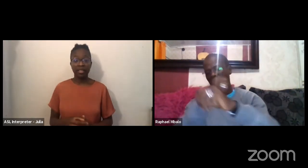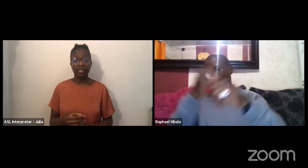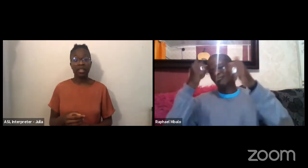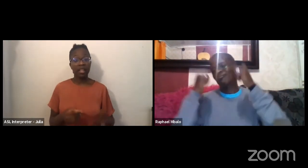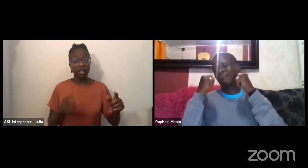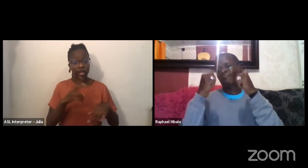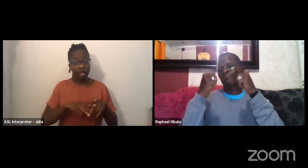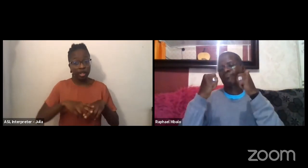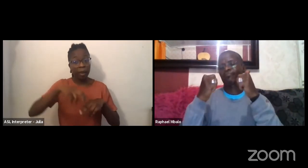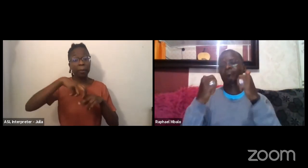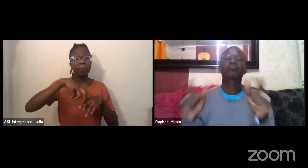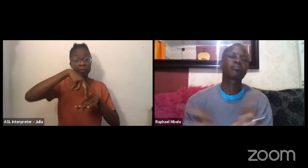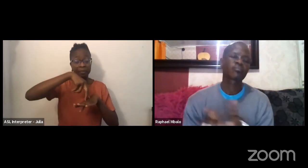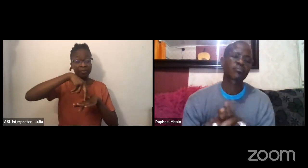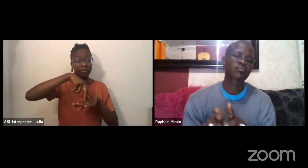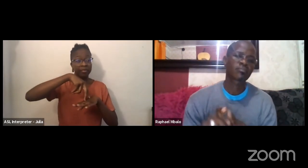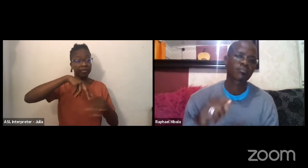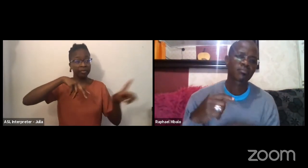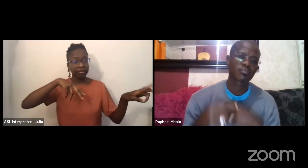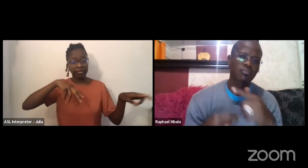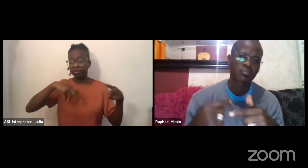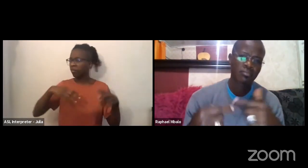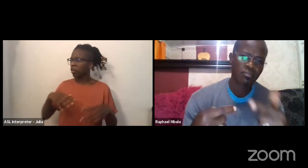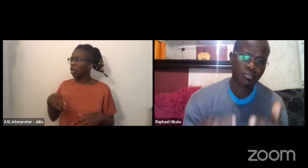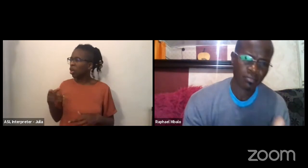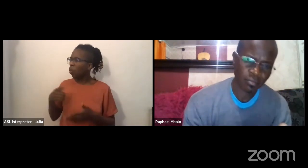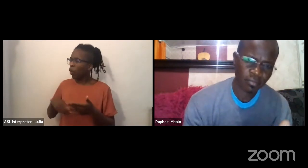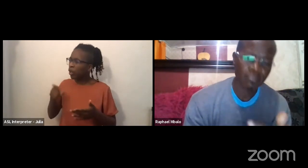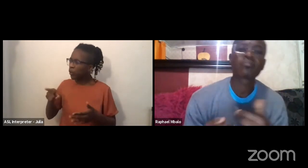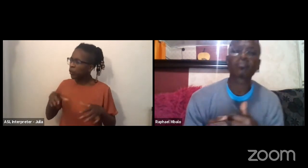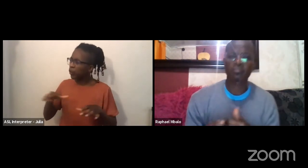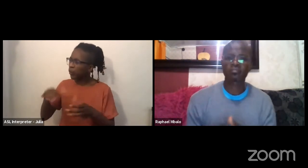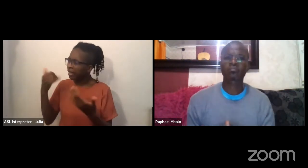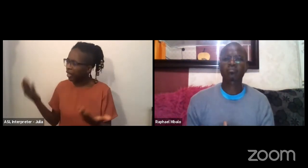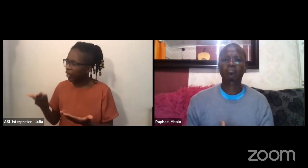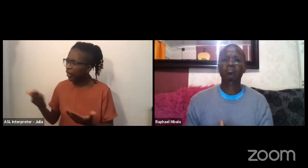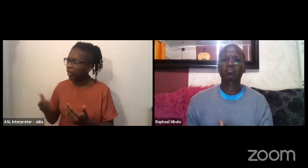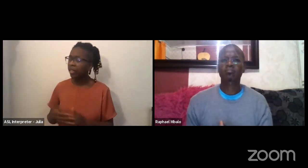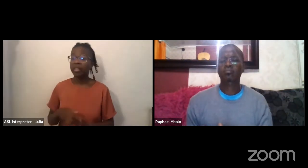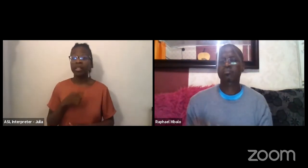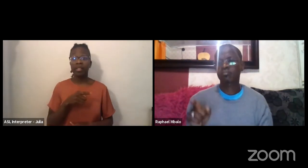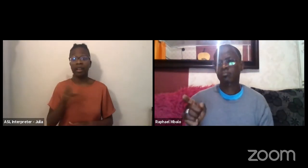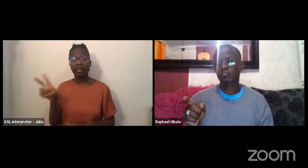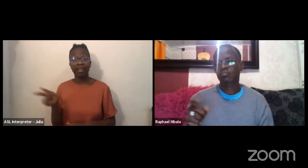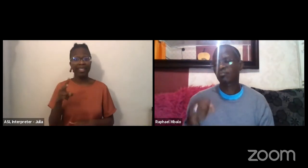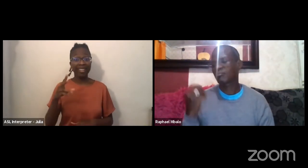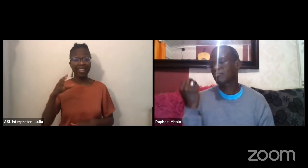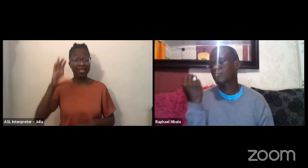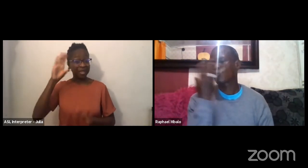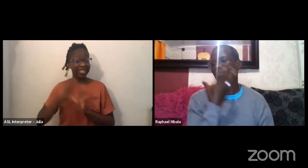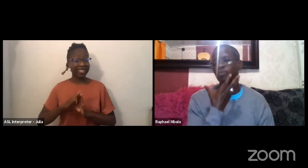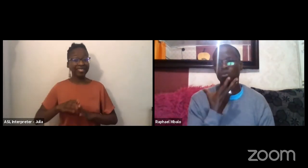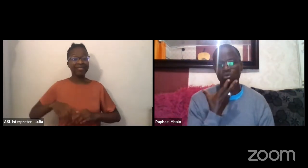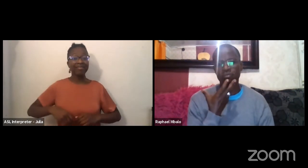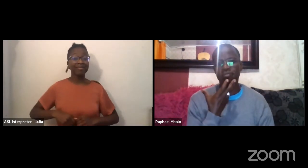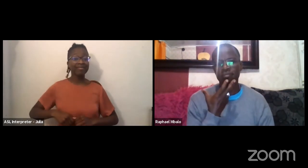and posed for the picture she is beautiful. She never hesitated